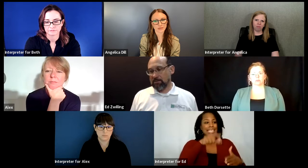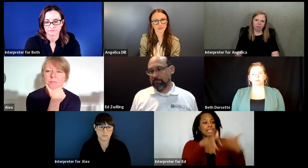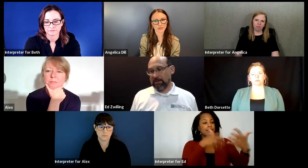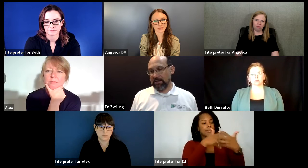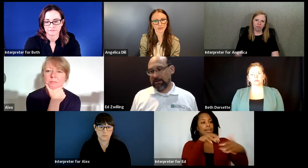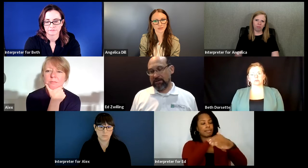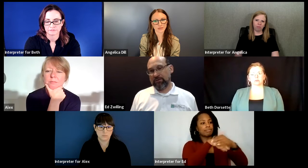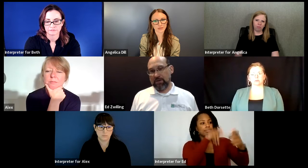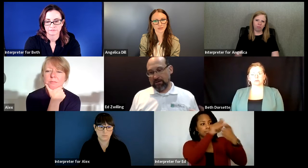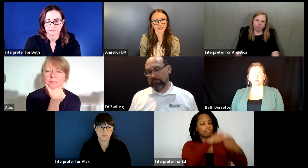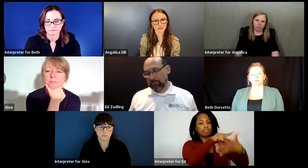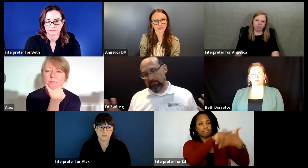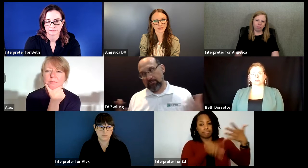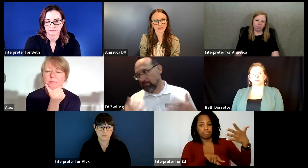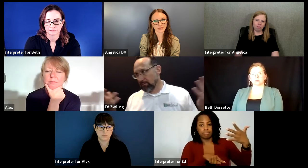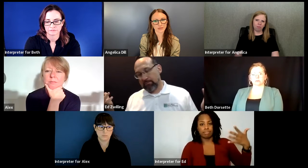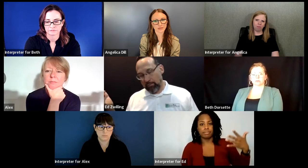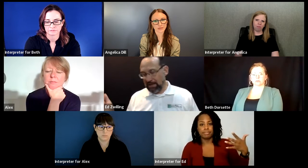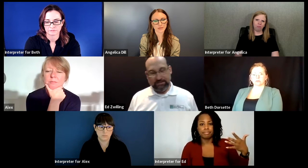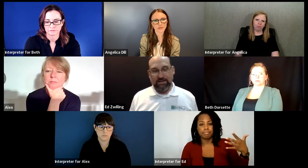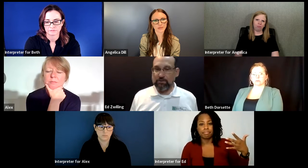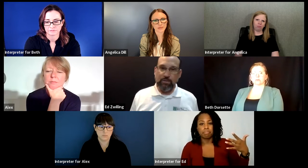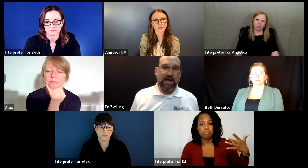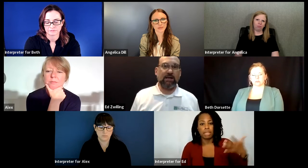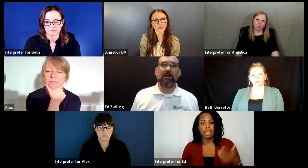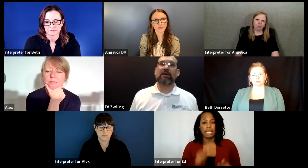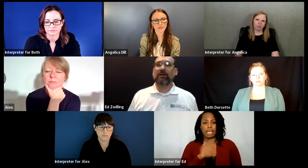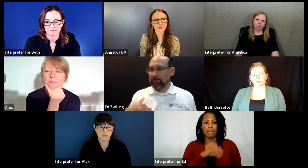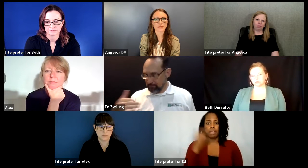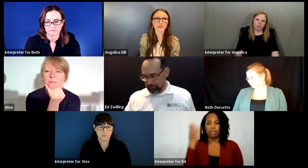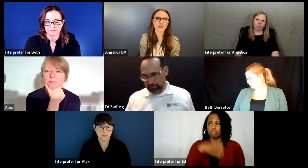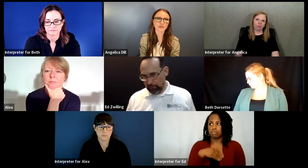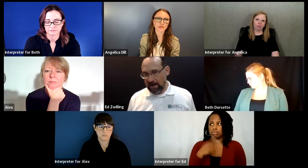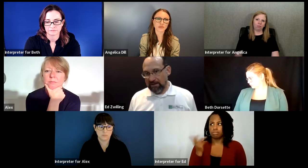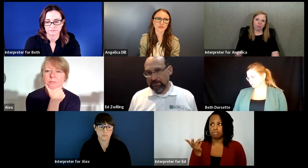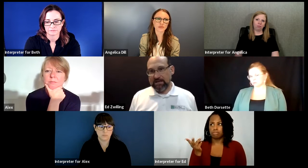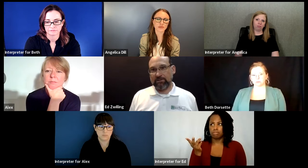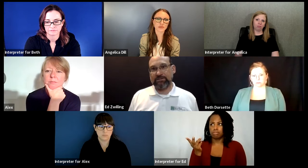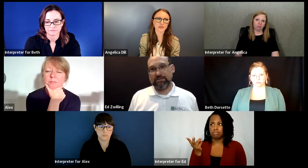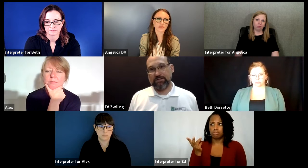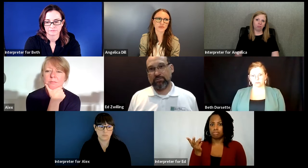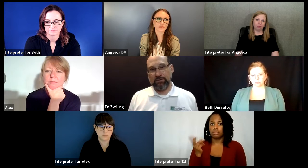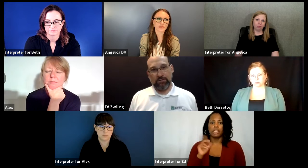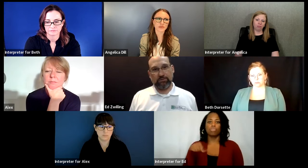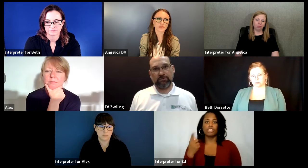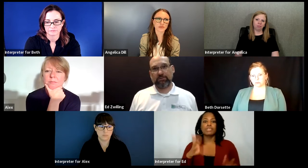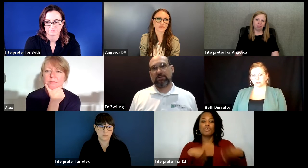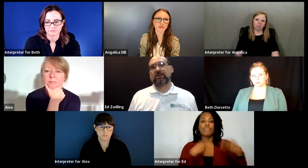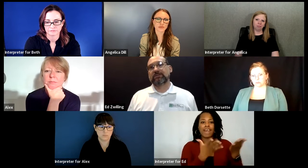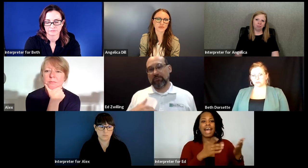And if you get blank stares back, provide the technical assistance materials.